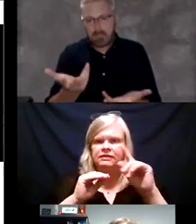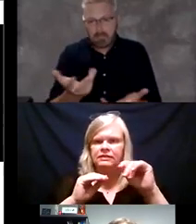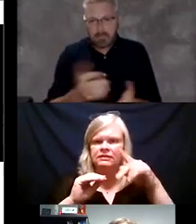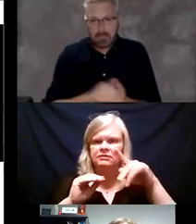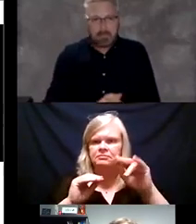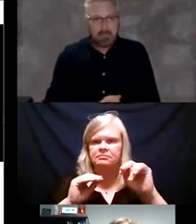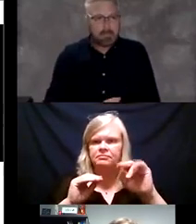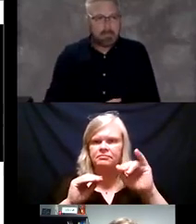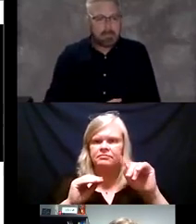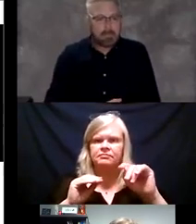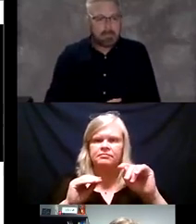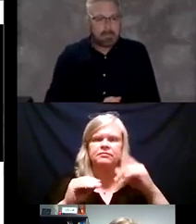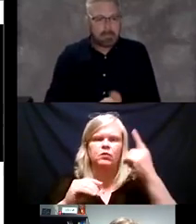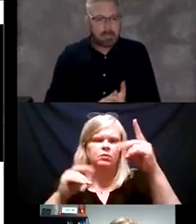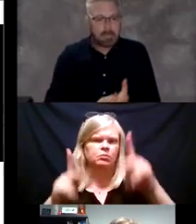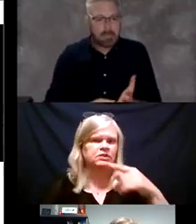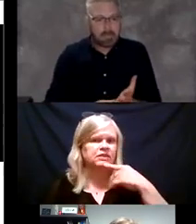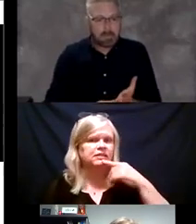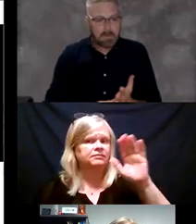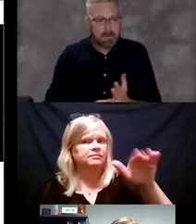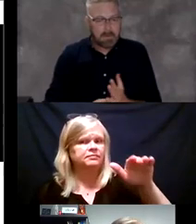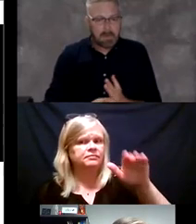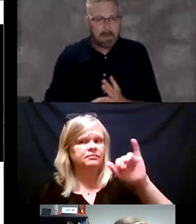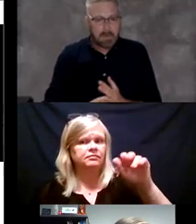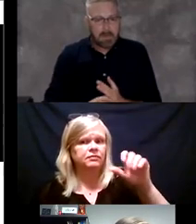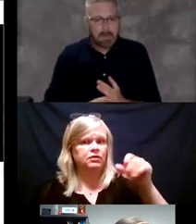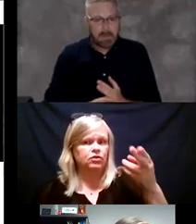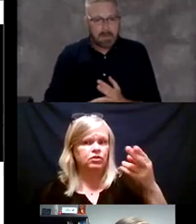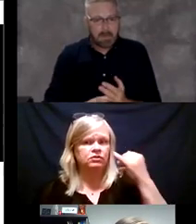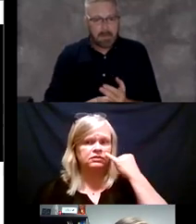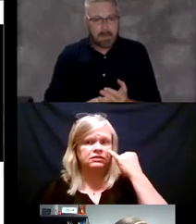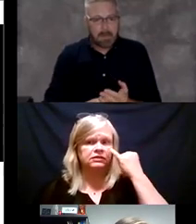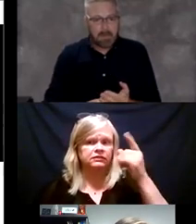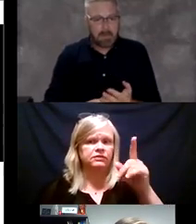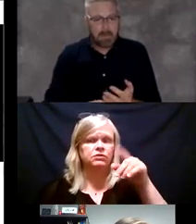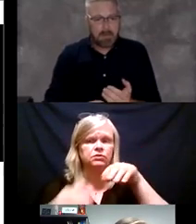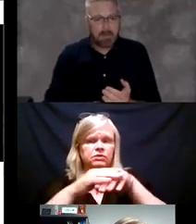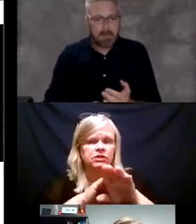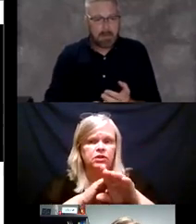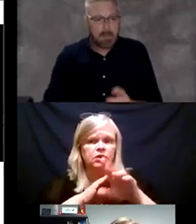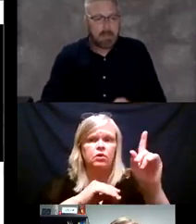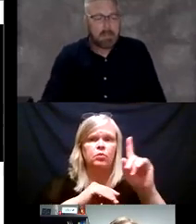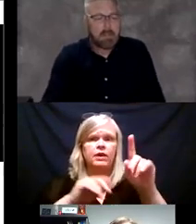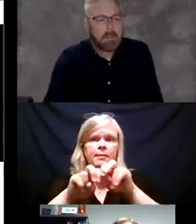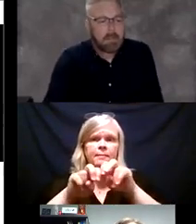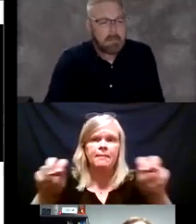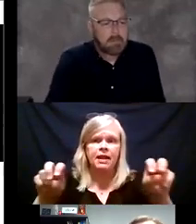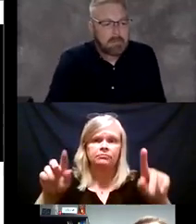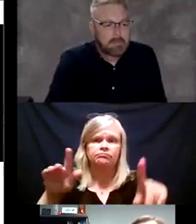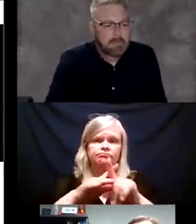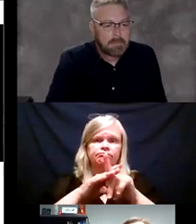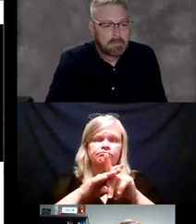I THINK IF YOU GO TO WHERE THE PANELISTS SHOW, IT WILL -- IF WE